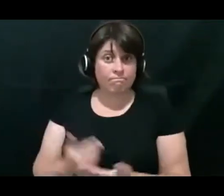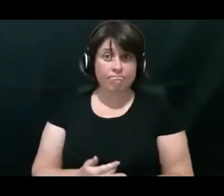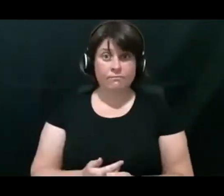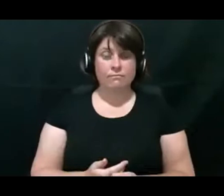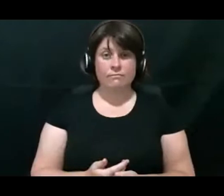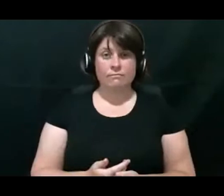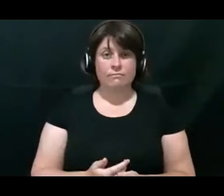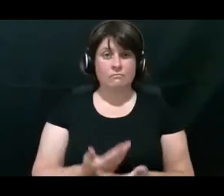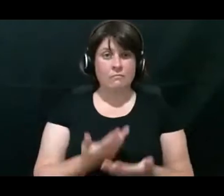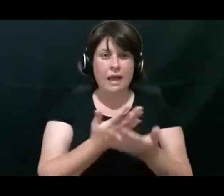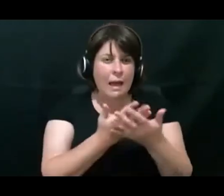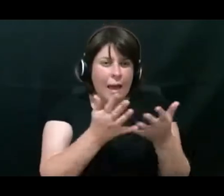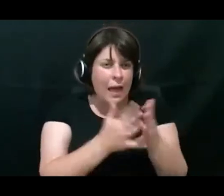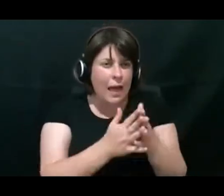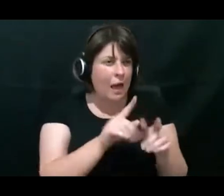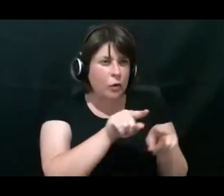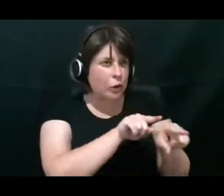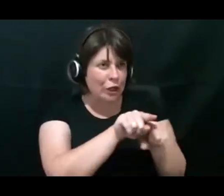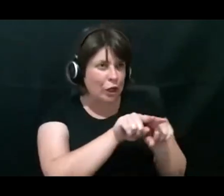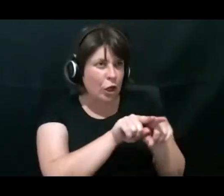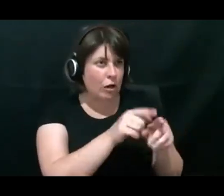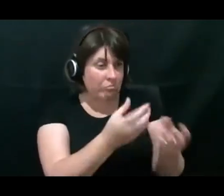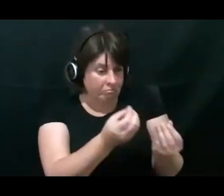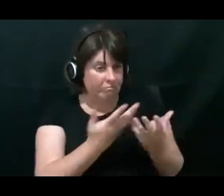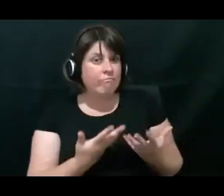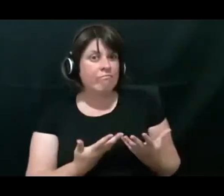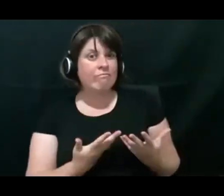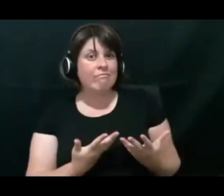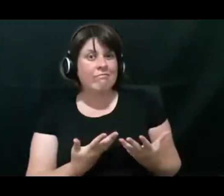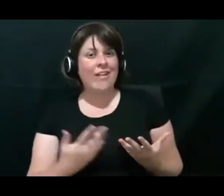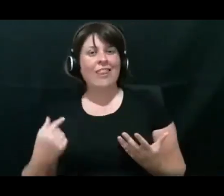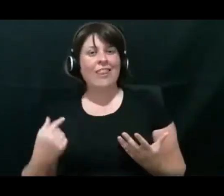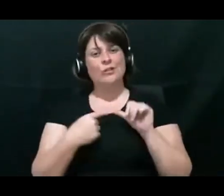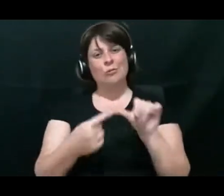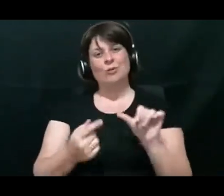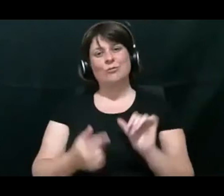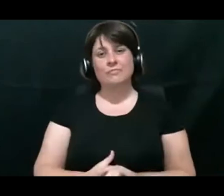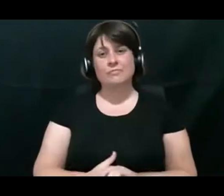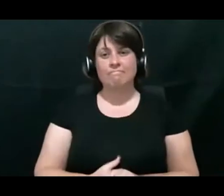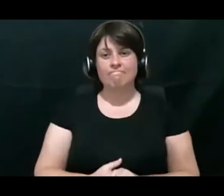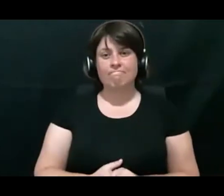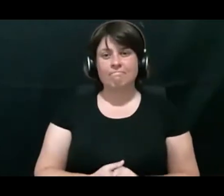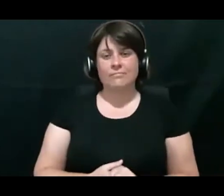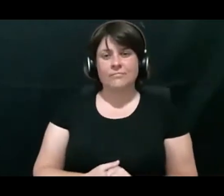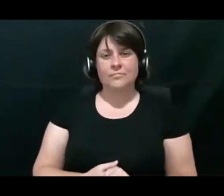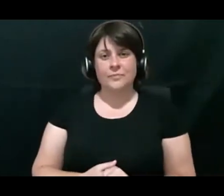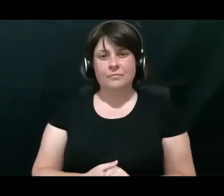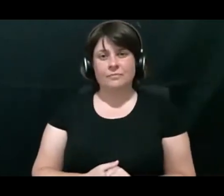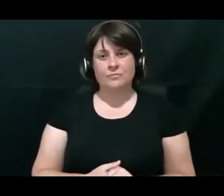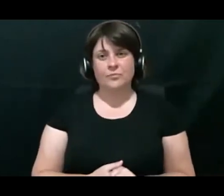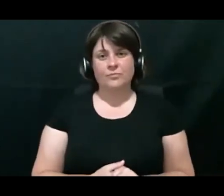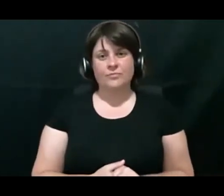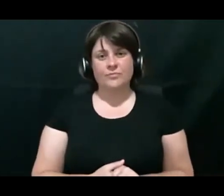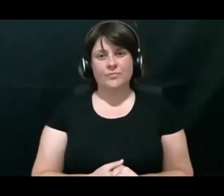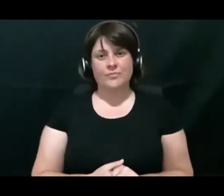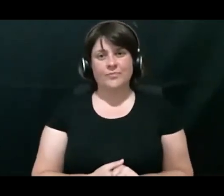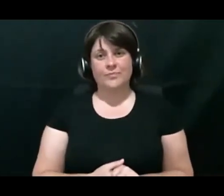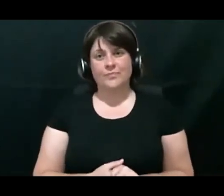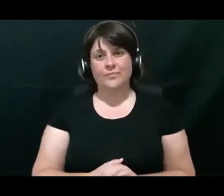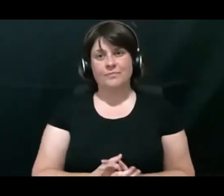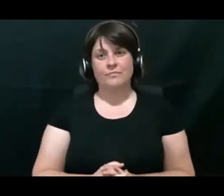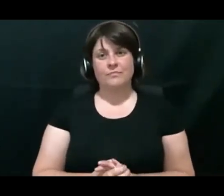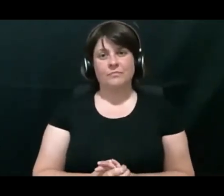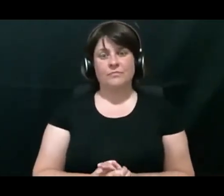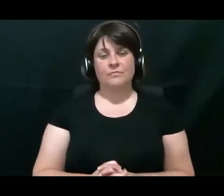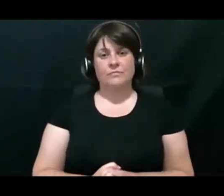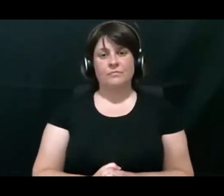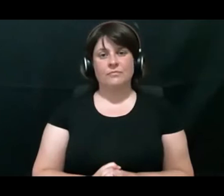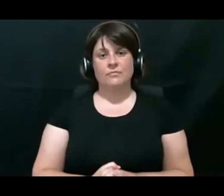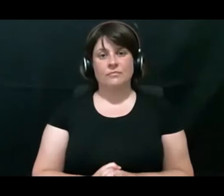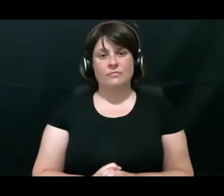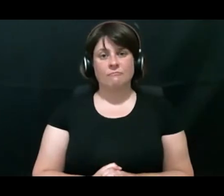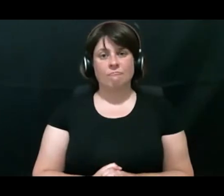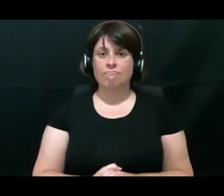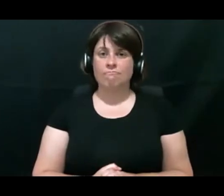And then I will talk to that question.